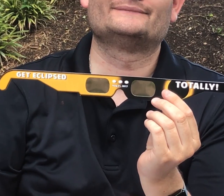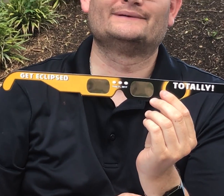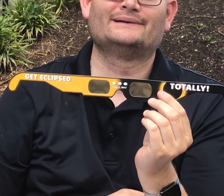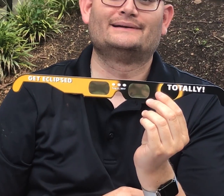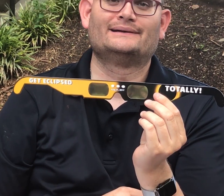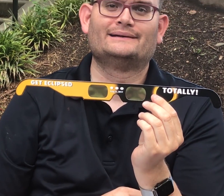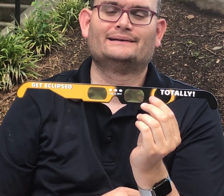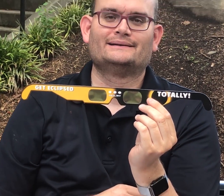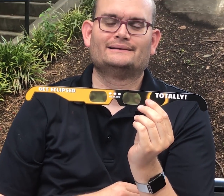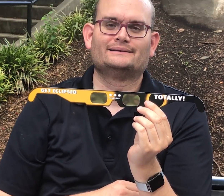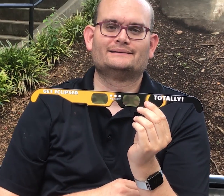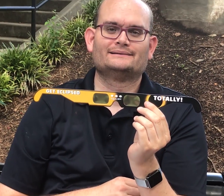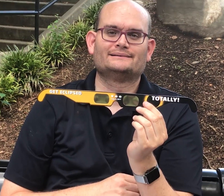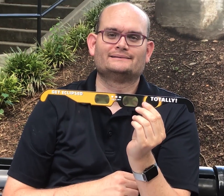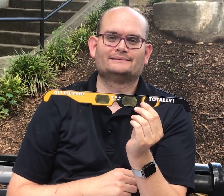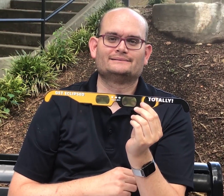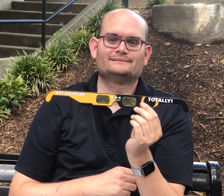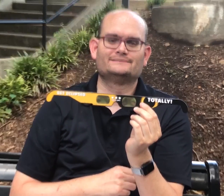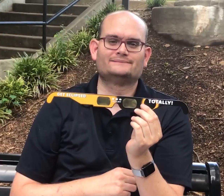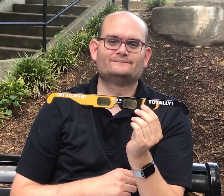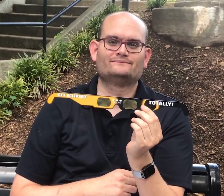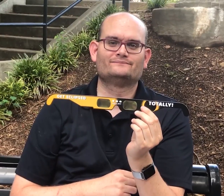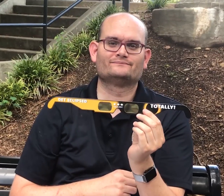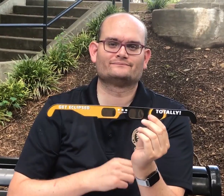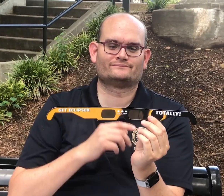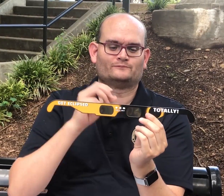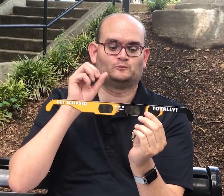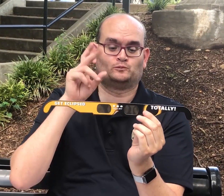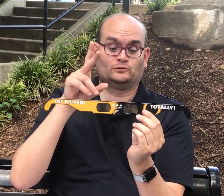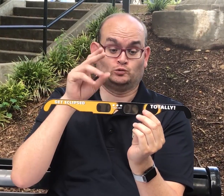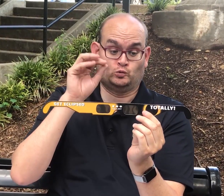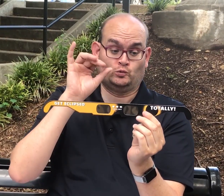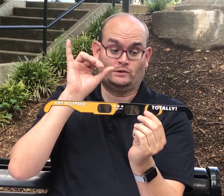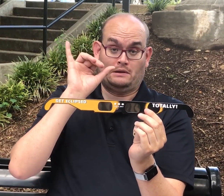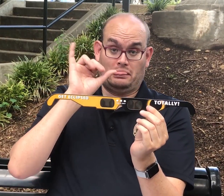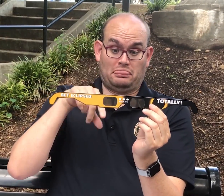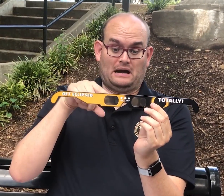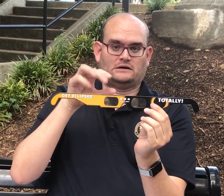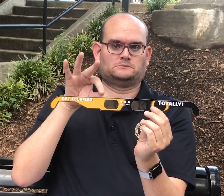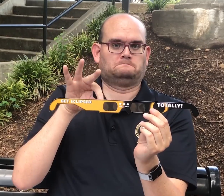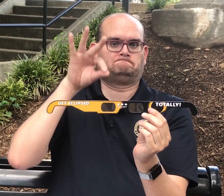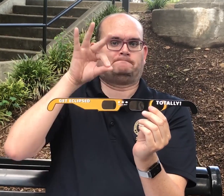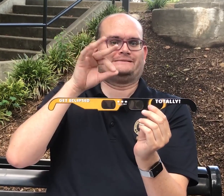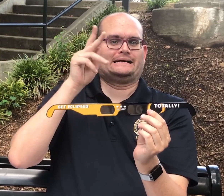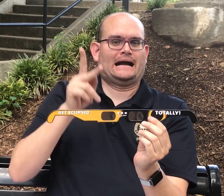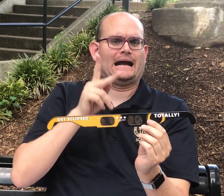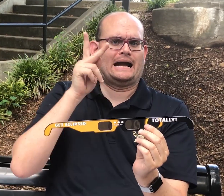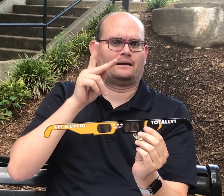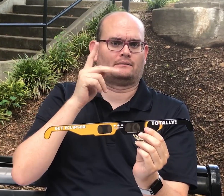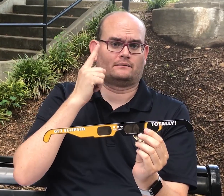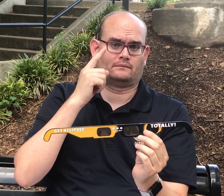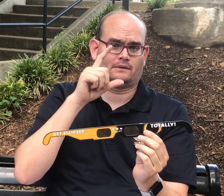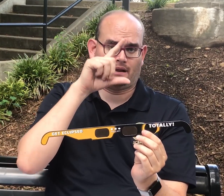IN MY HANDS ARE THE APPROPRIATE EYEWEAR SPECIALLY MADE FOR EYE PROTECTION